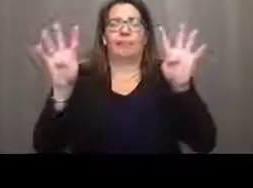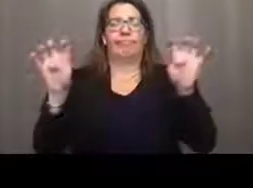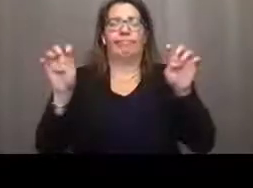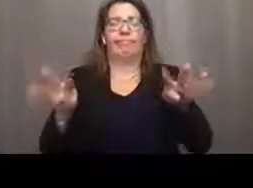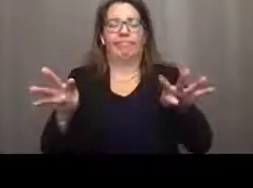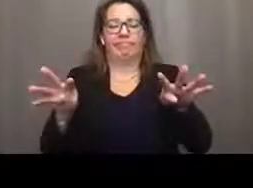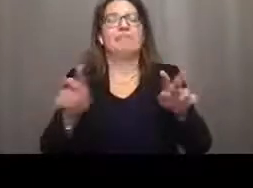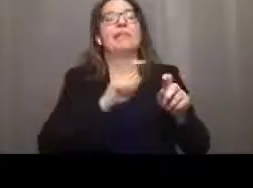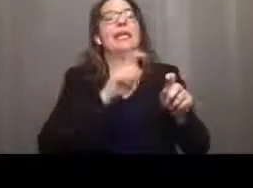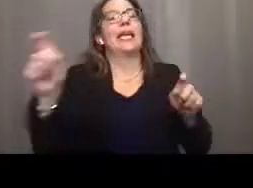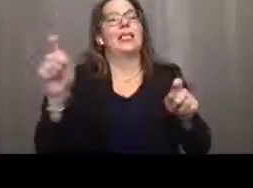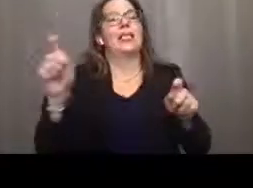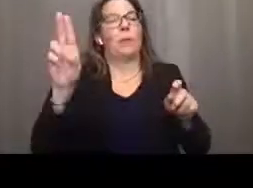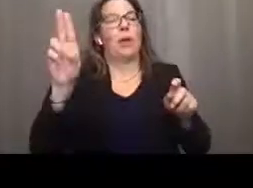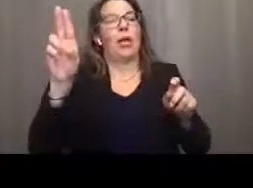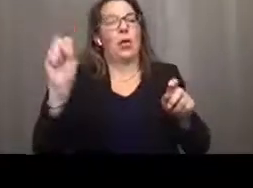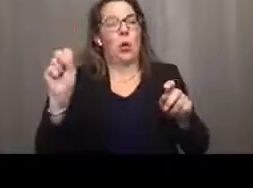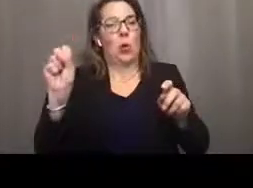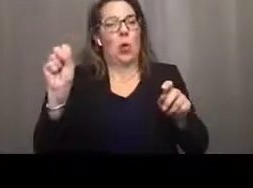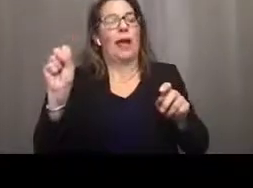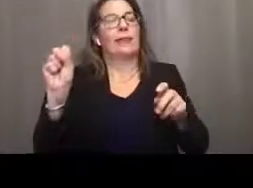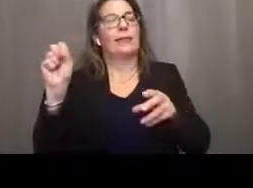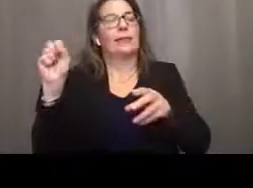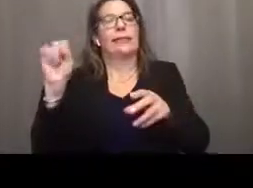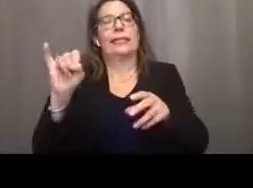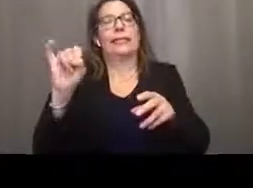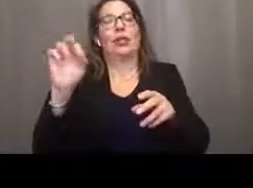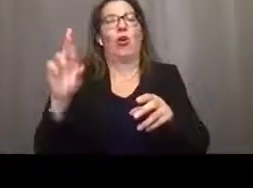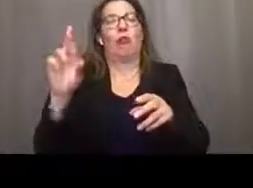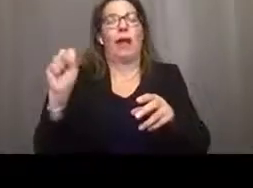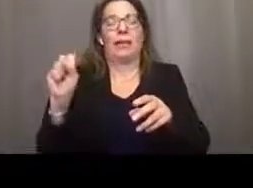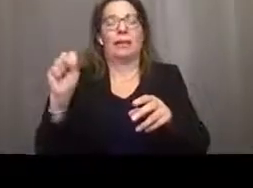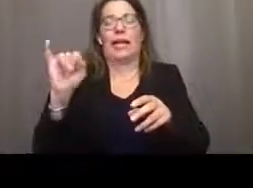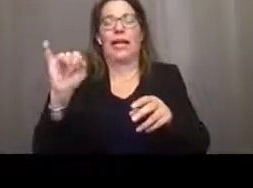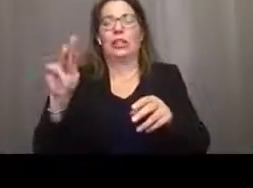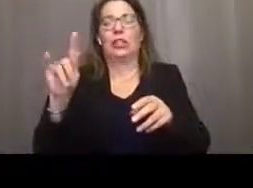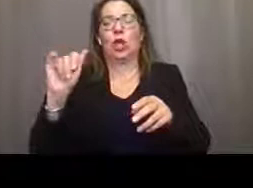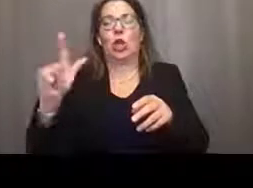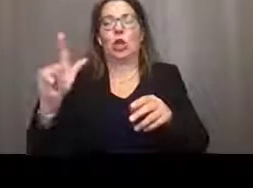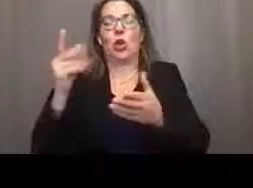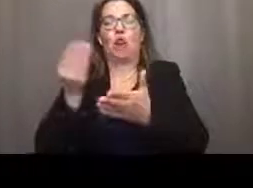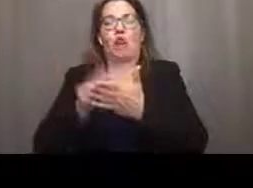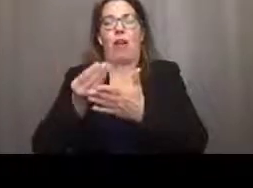by the US Internal Revenue Service, so the IRS and since most of our foreign applicants